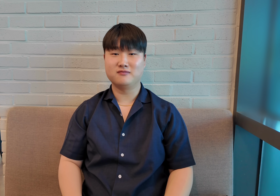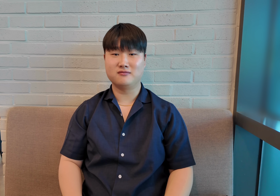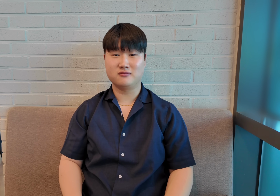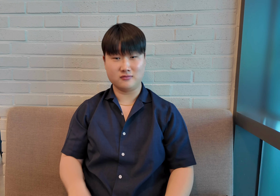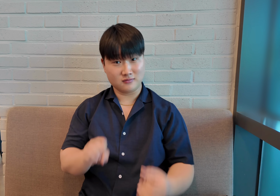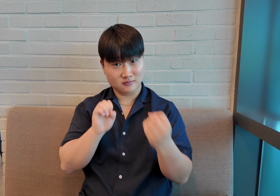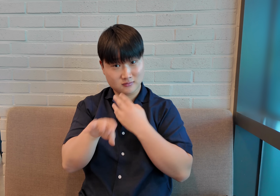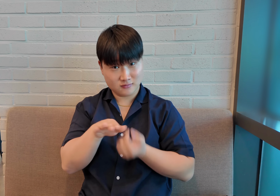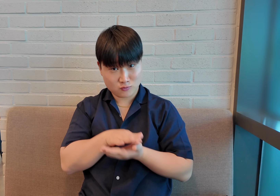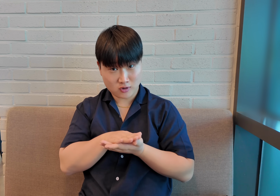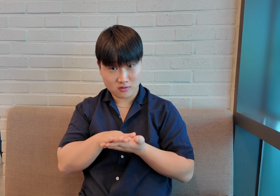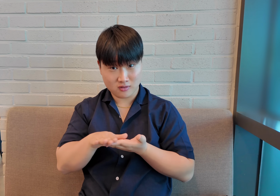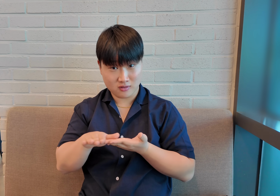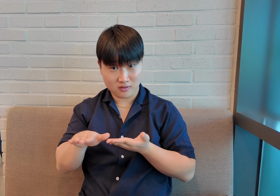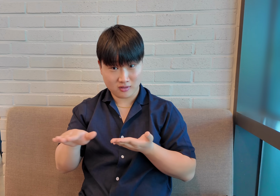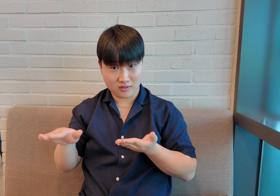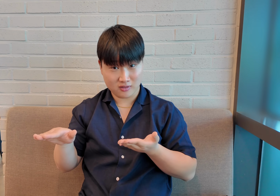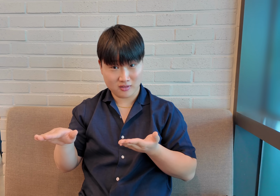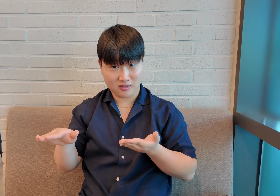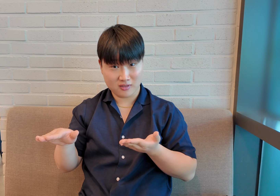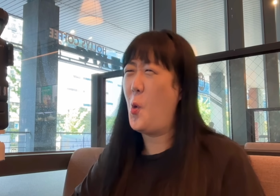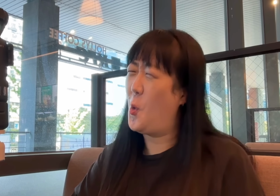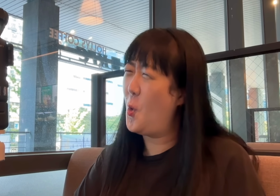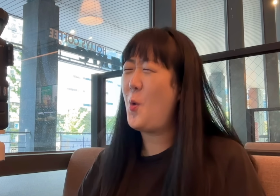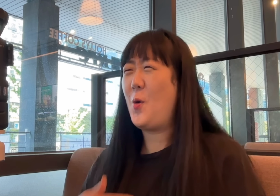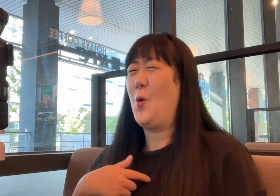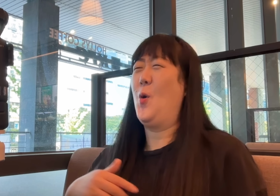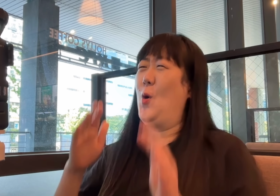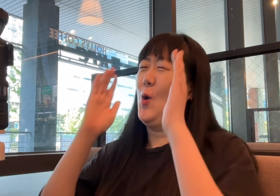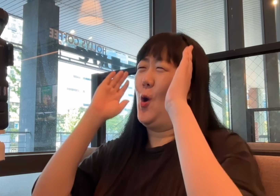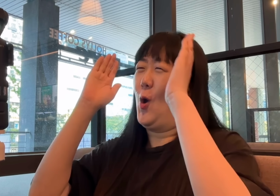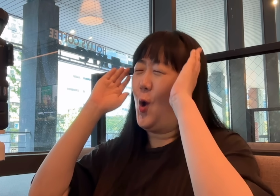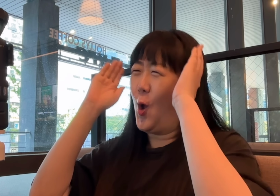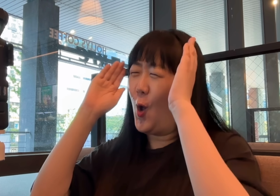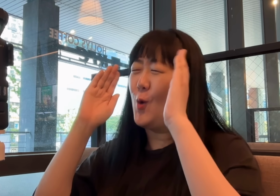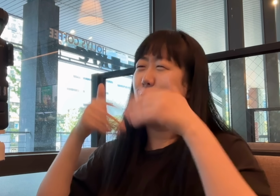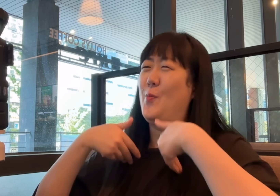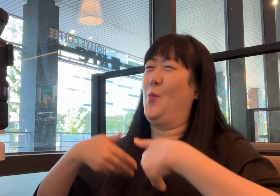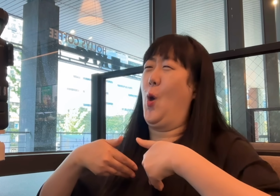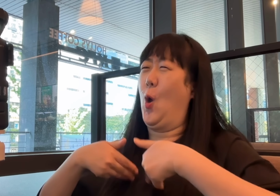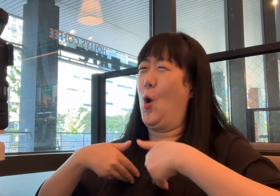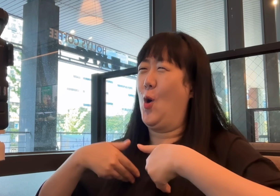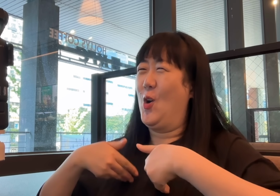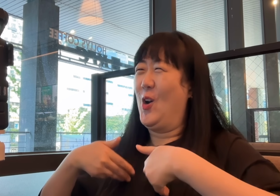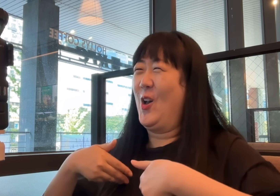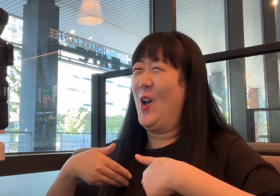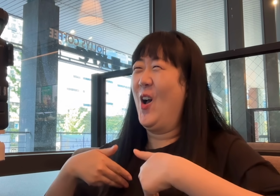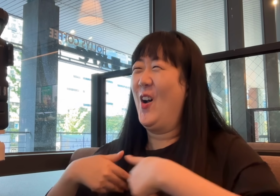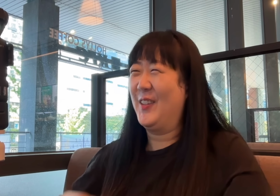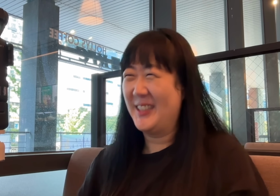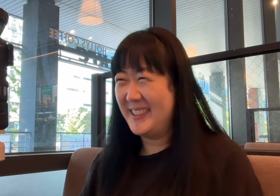Did you get a good answer...? Maybe I need to study more haha.